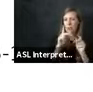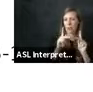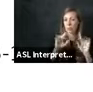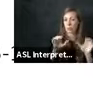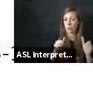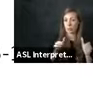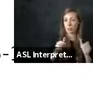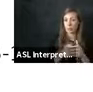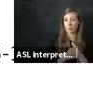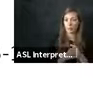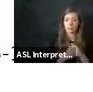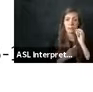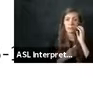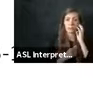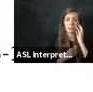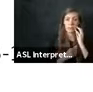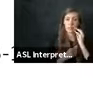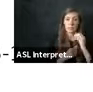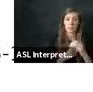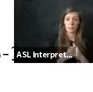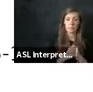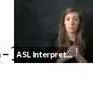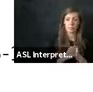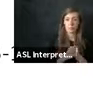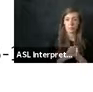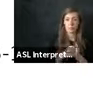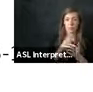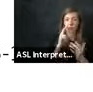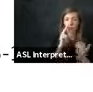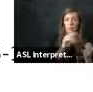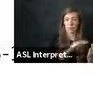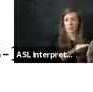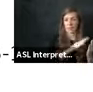When we look over the Coursey of the entire pandemic,